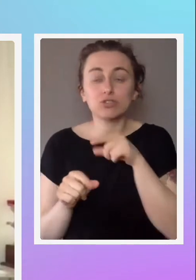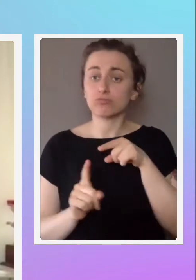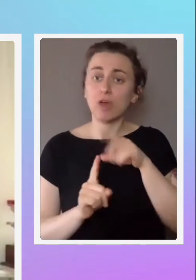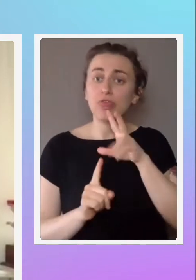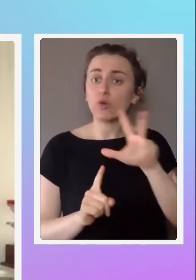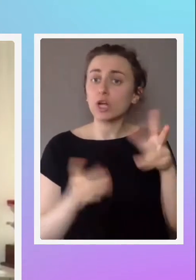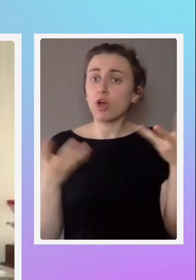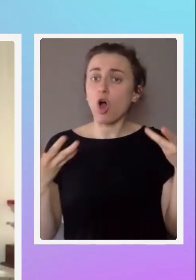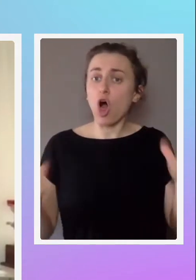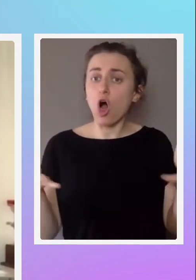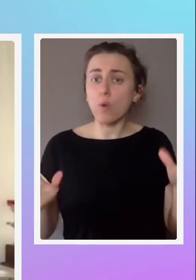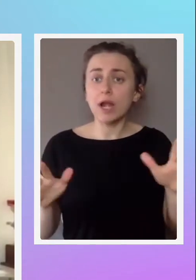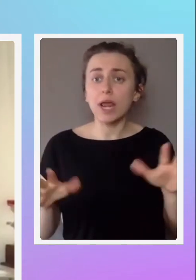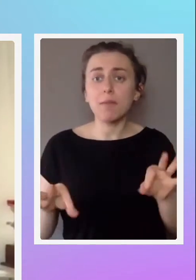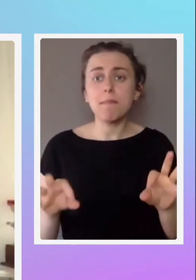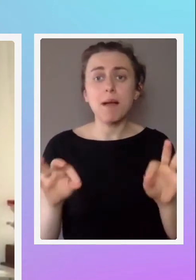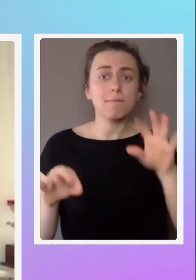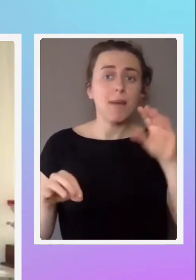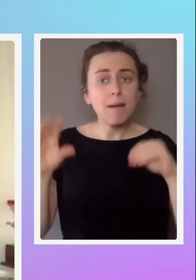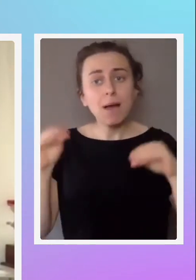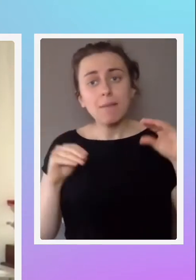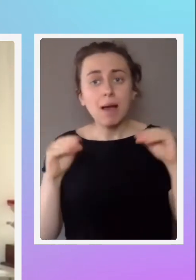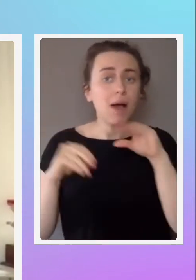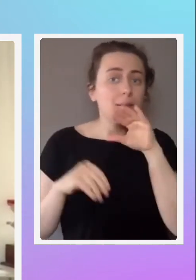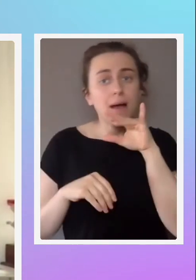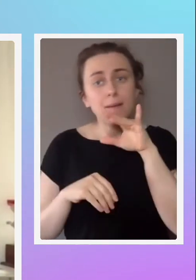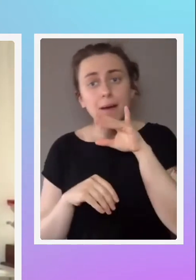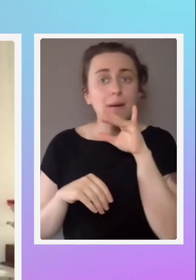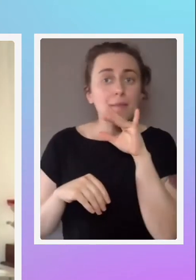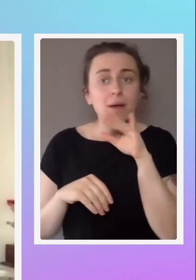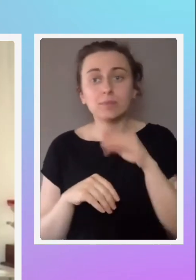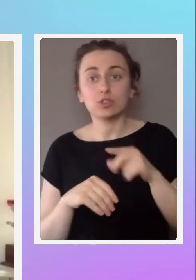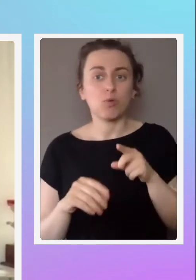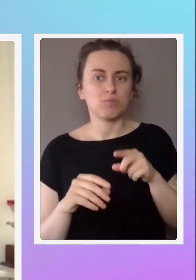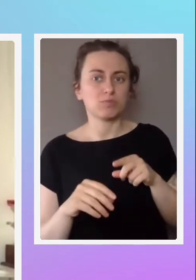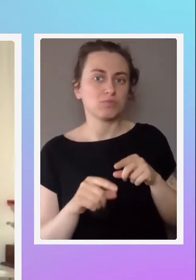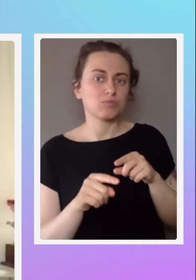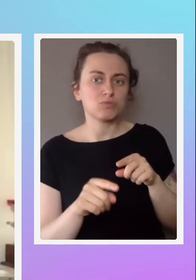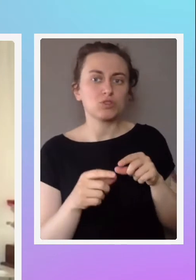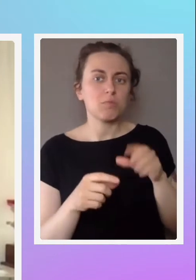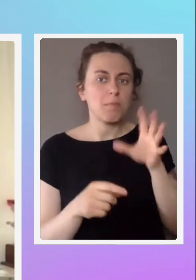And so the idea was to maintain her speech which she was capable of doing.